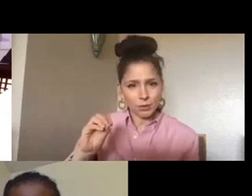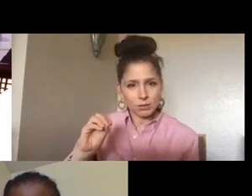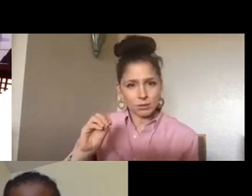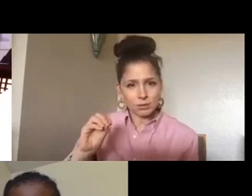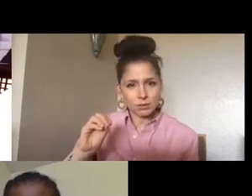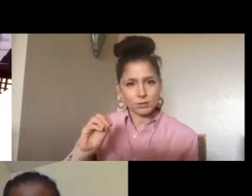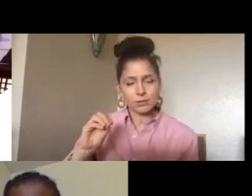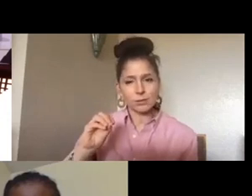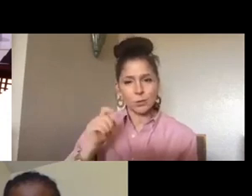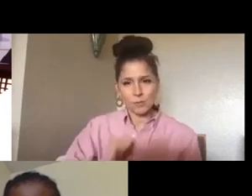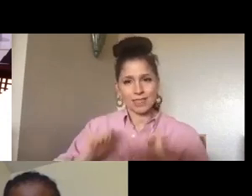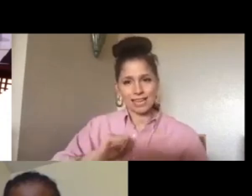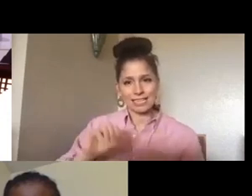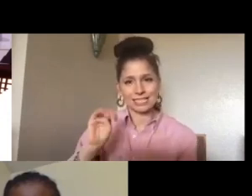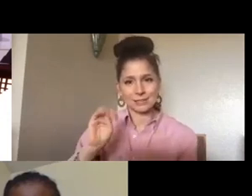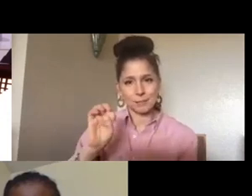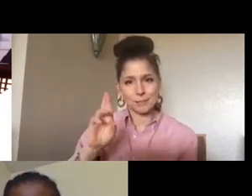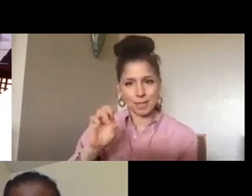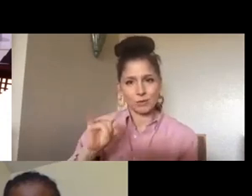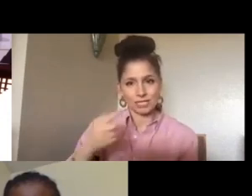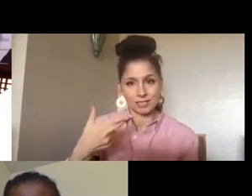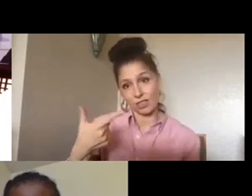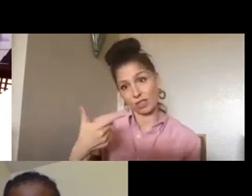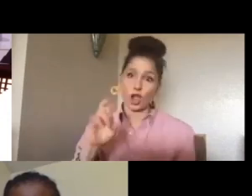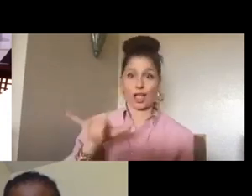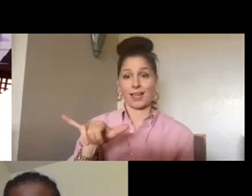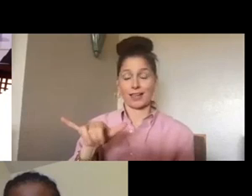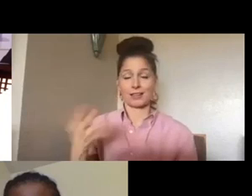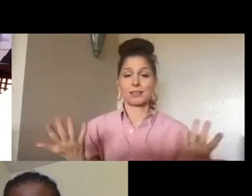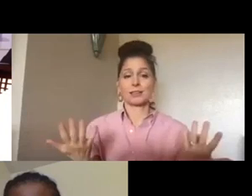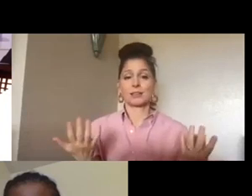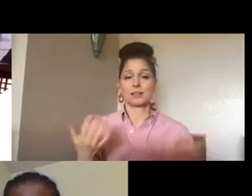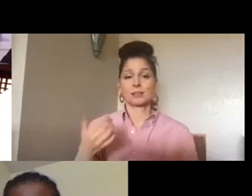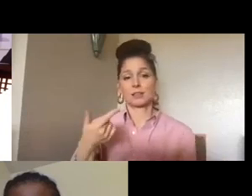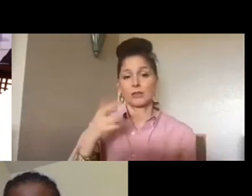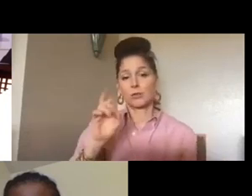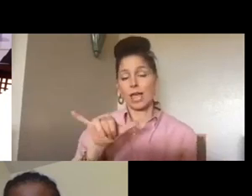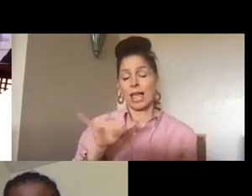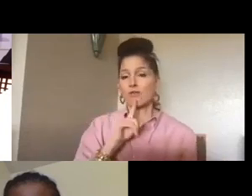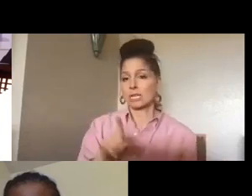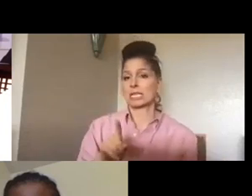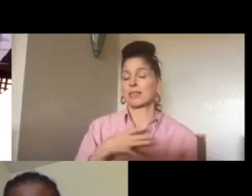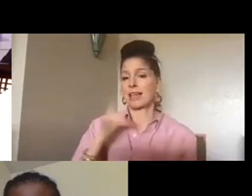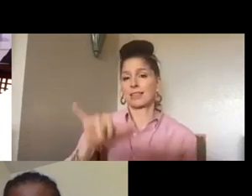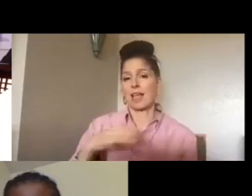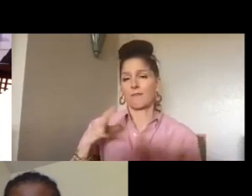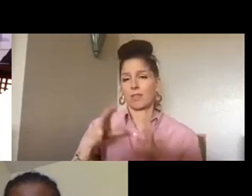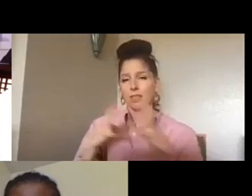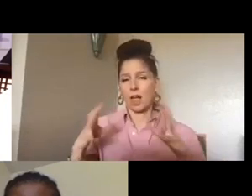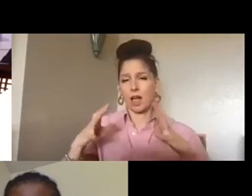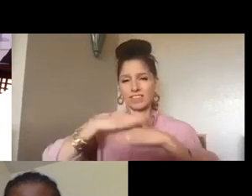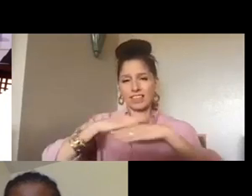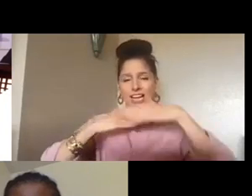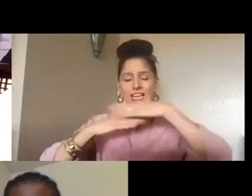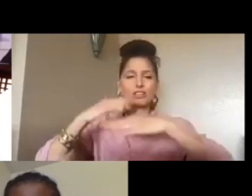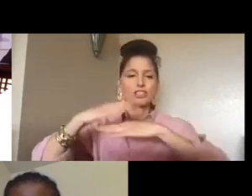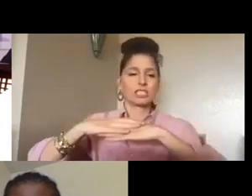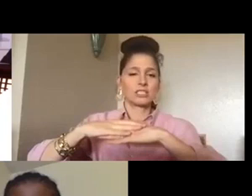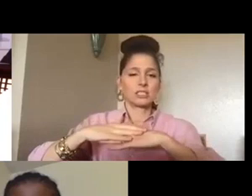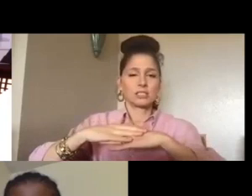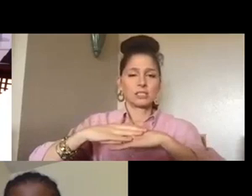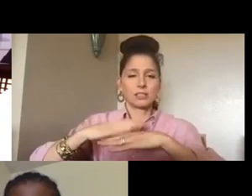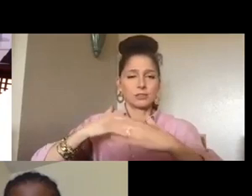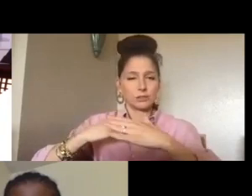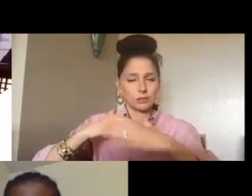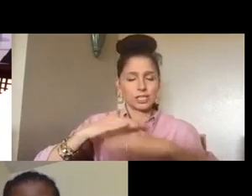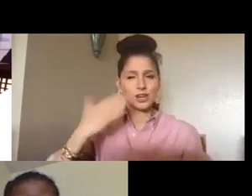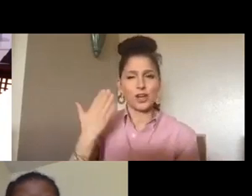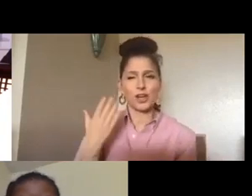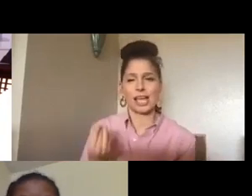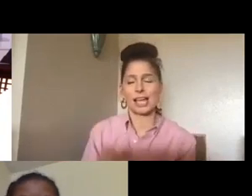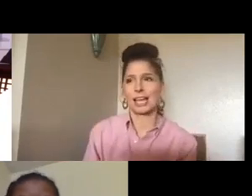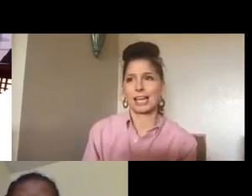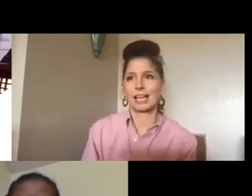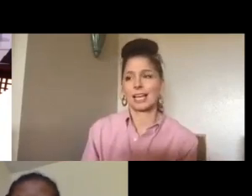the actress who plays Meredith Grey, and Grey is very multifaceted in her character,